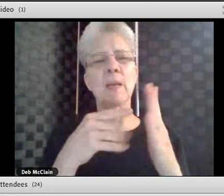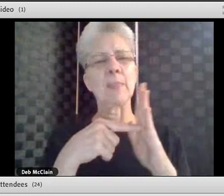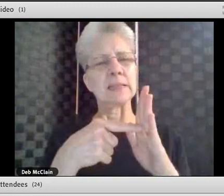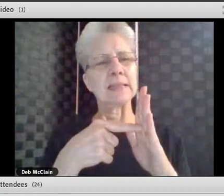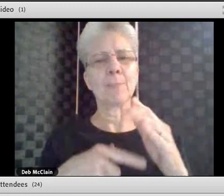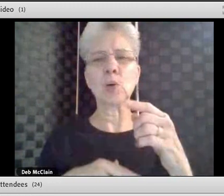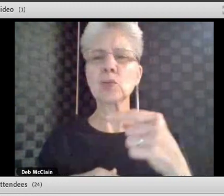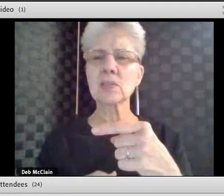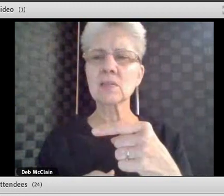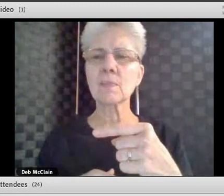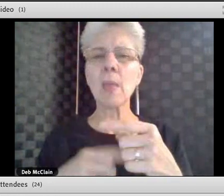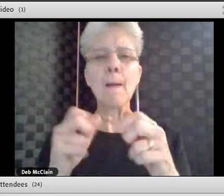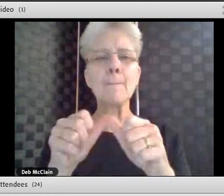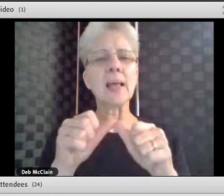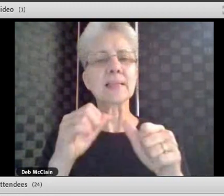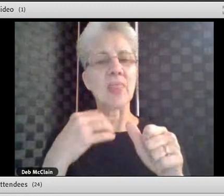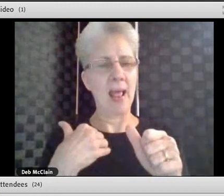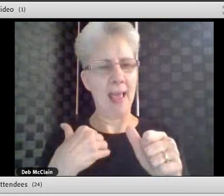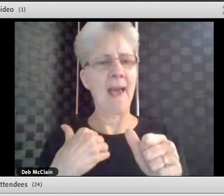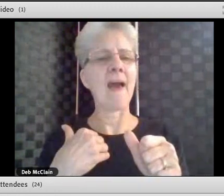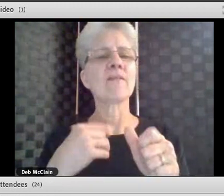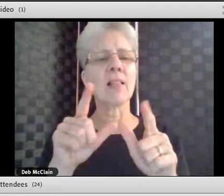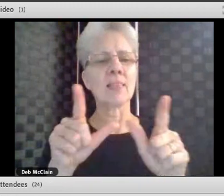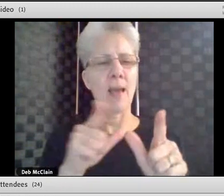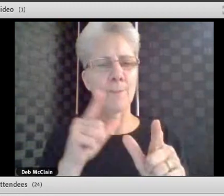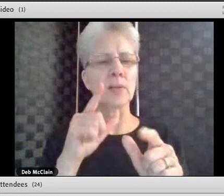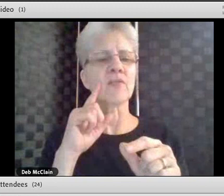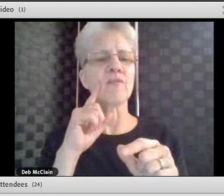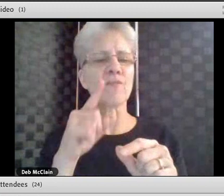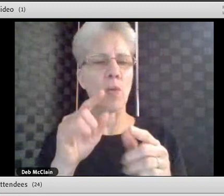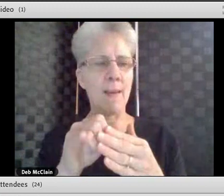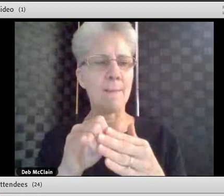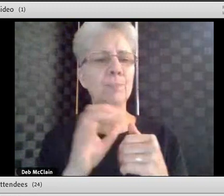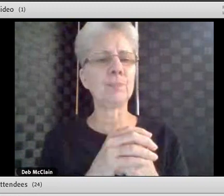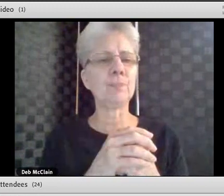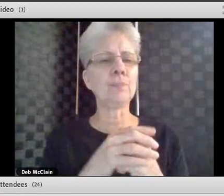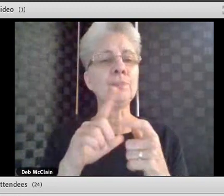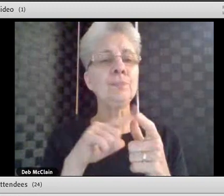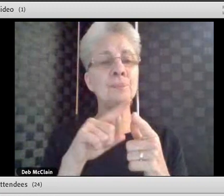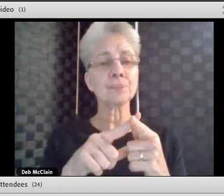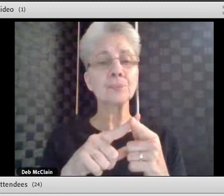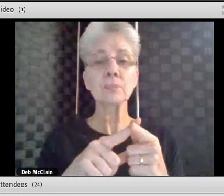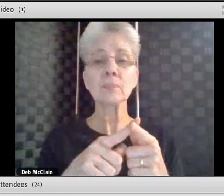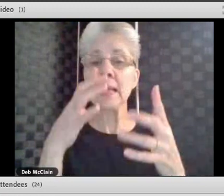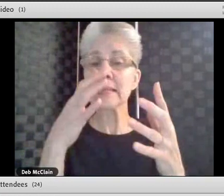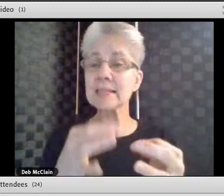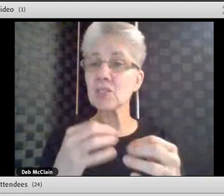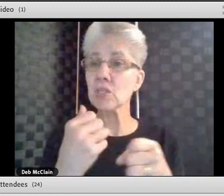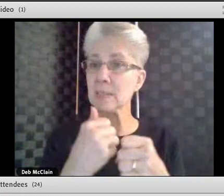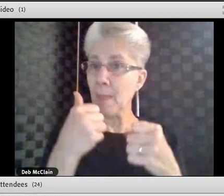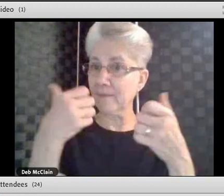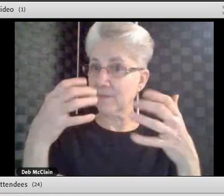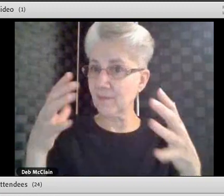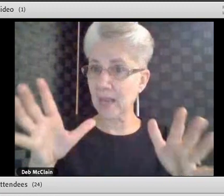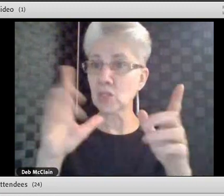of places that have these libraries, you know, and then once a decision is made, it's usually provided through the library